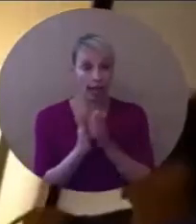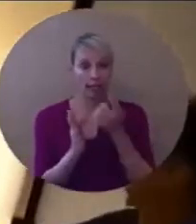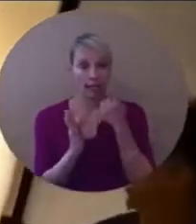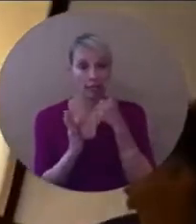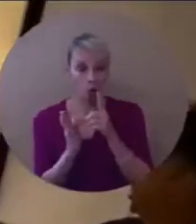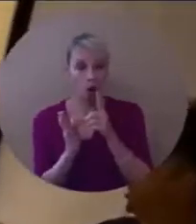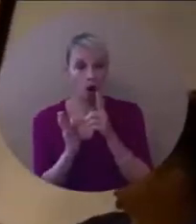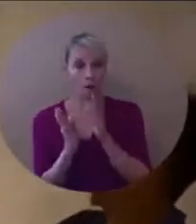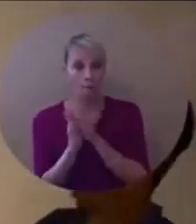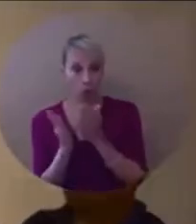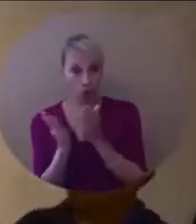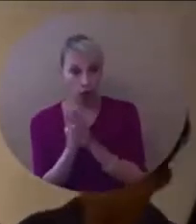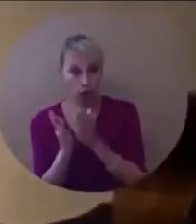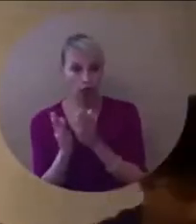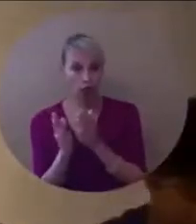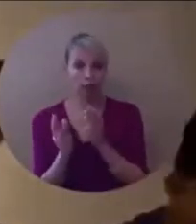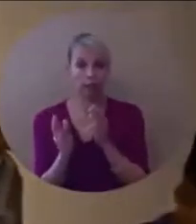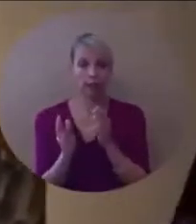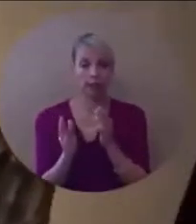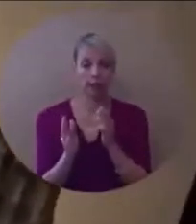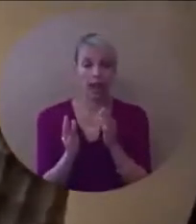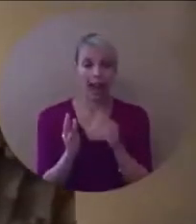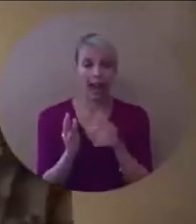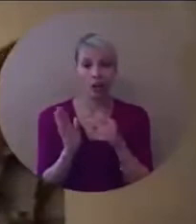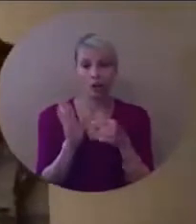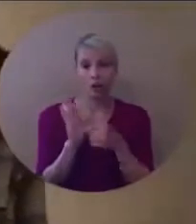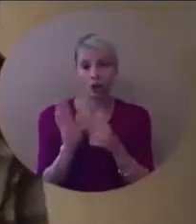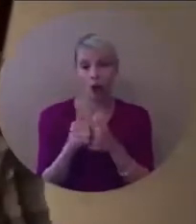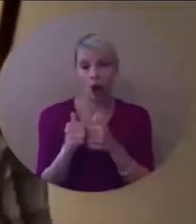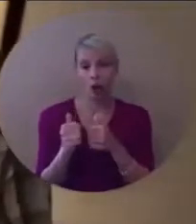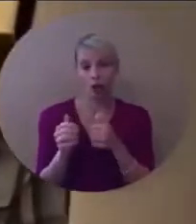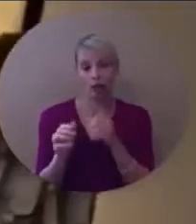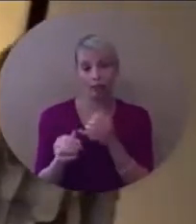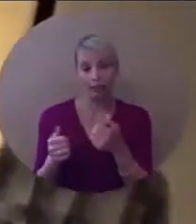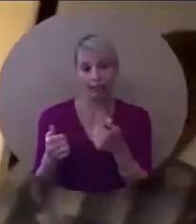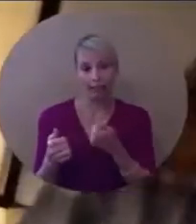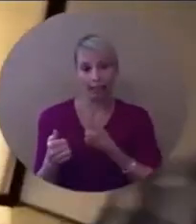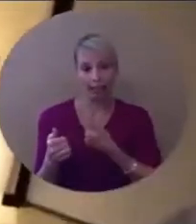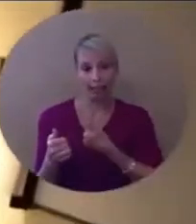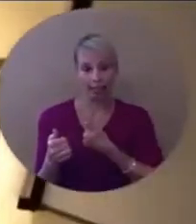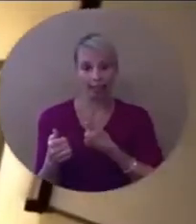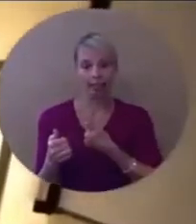So in this interaction, they asked for a book and now